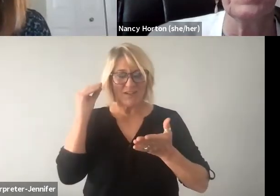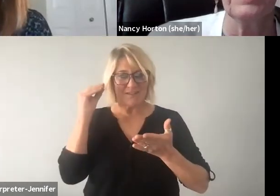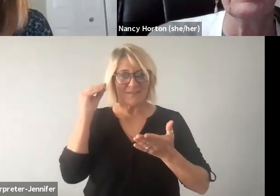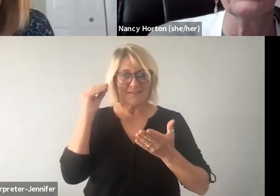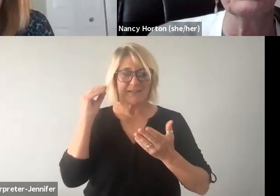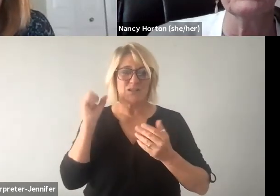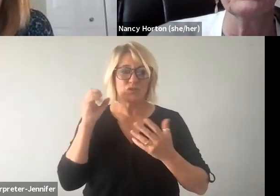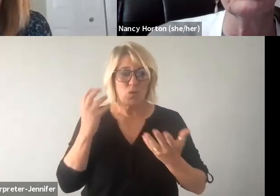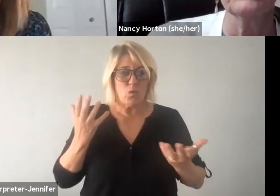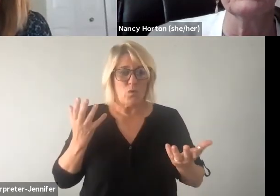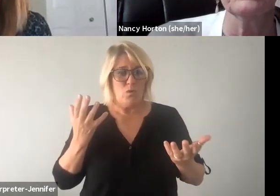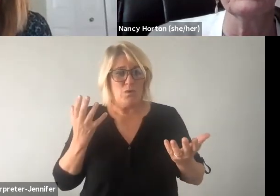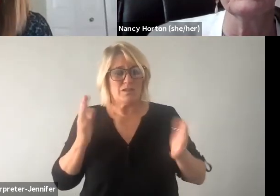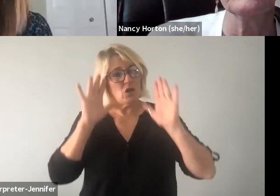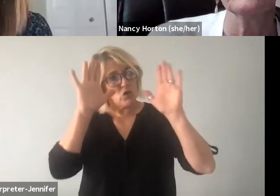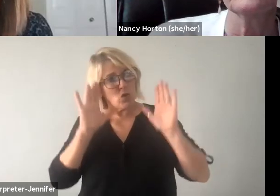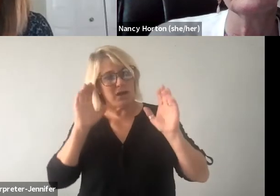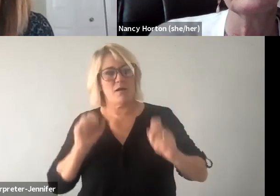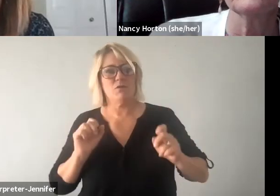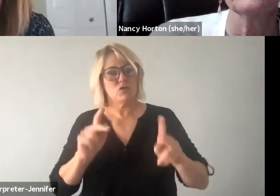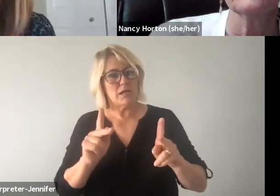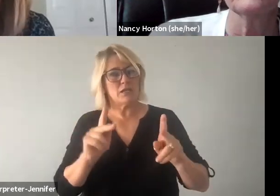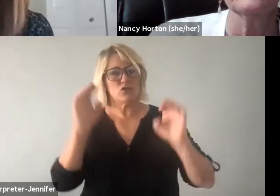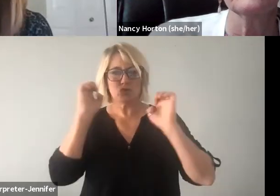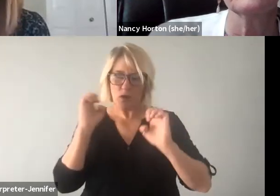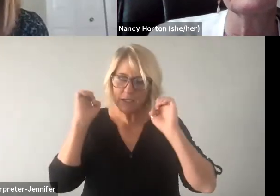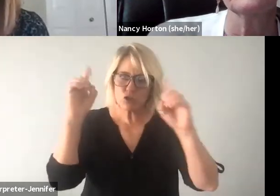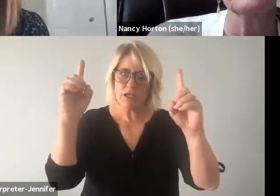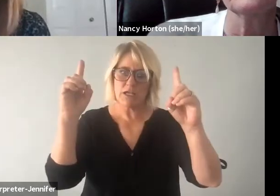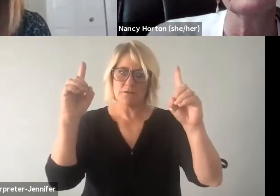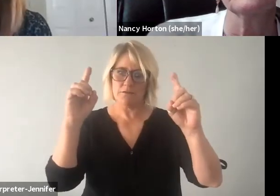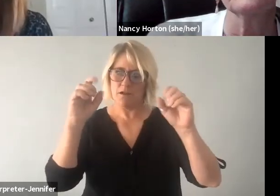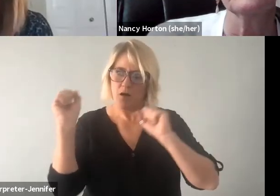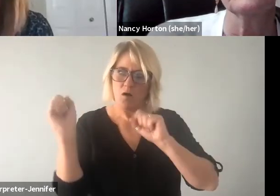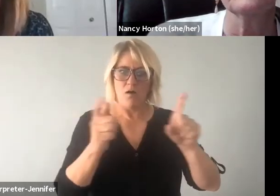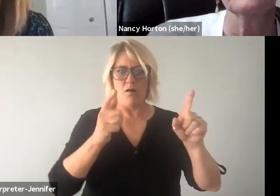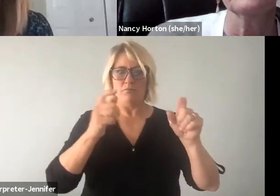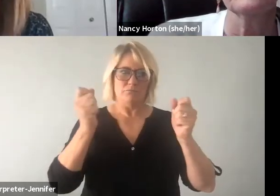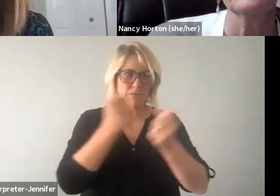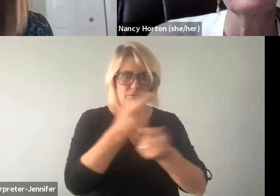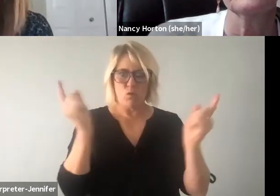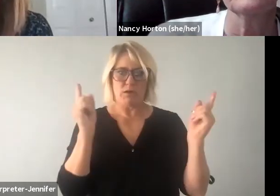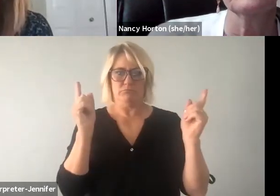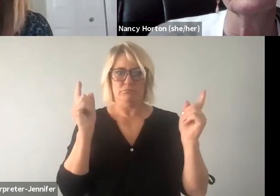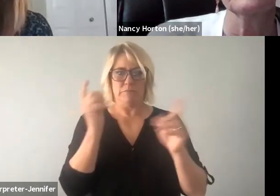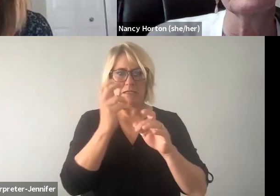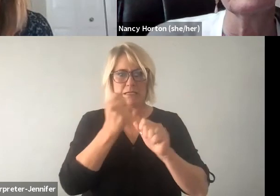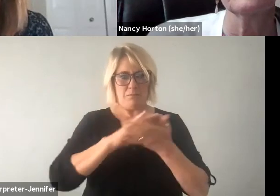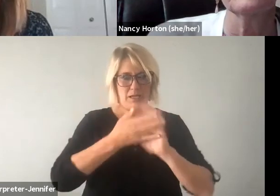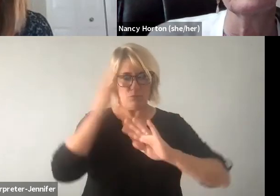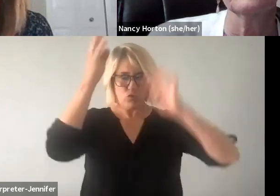has been through a pandemic before and so everybody is learning and so it's a